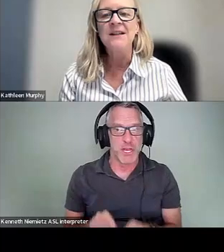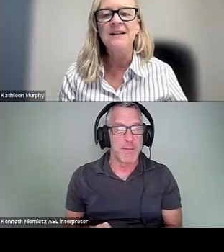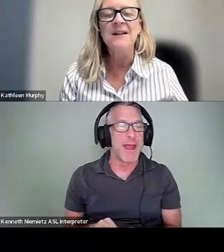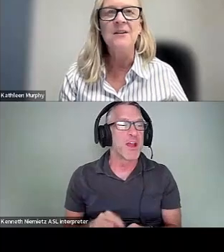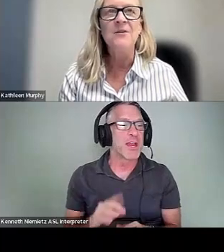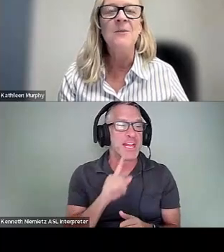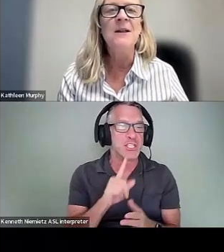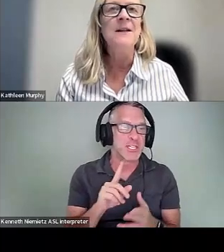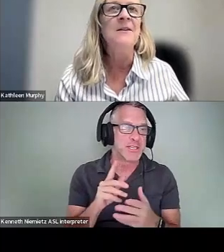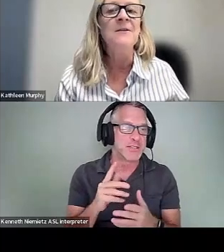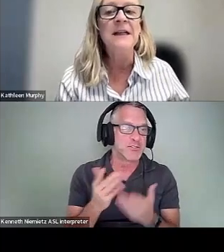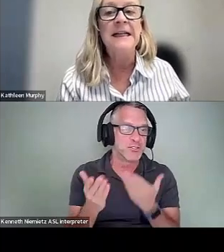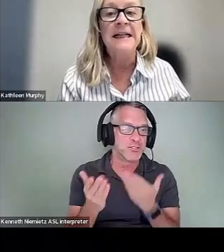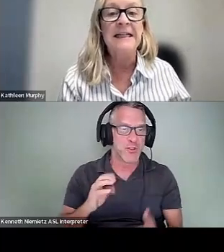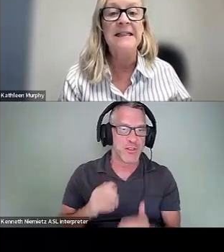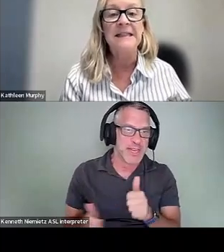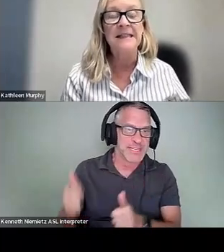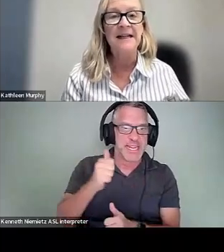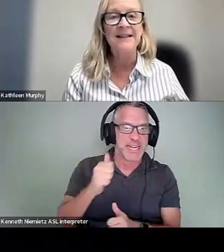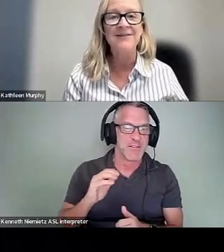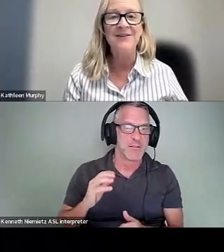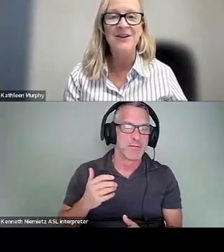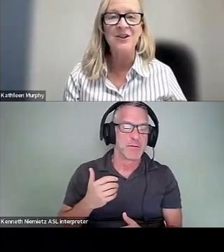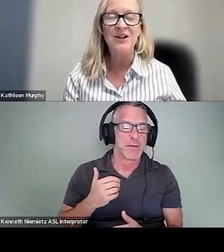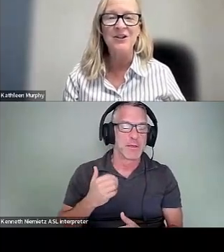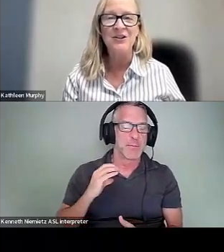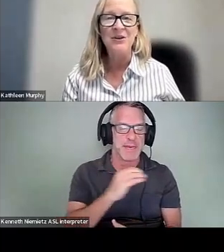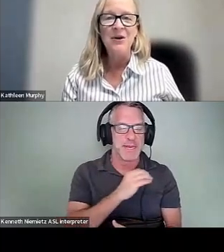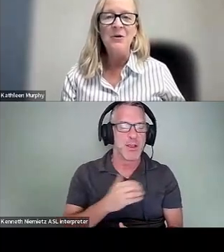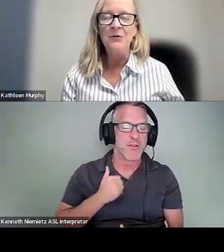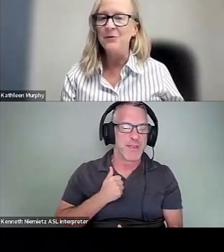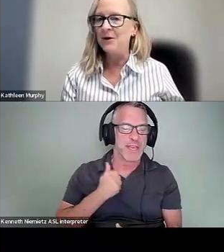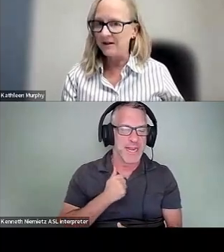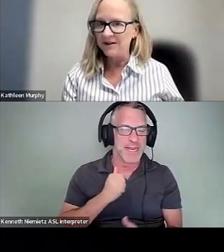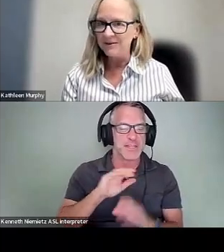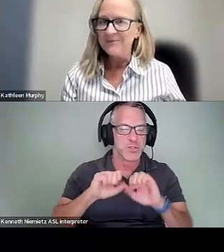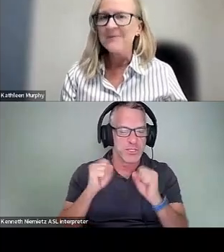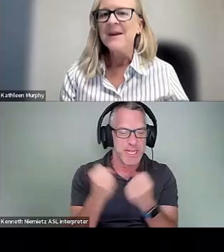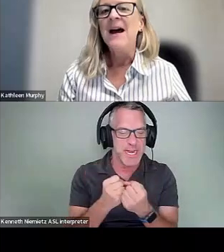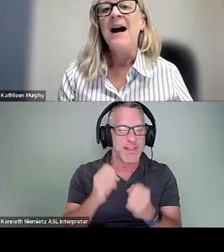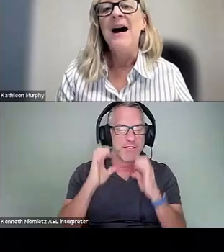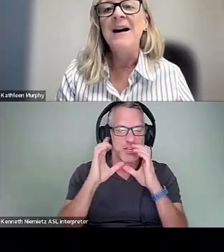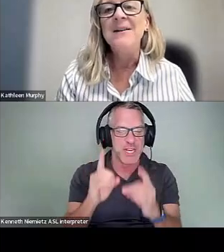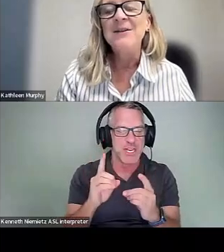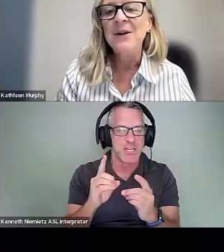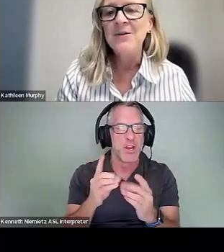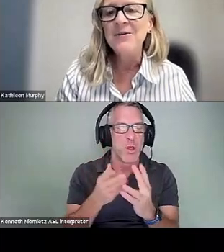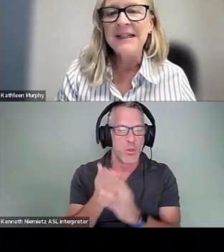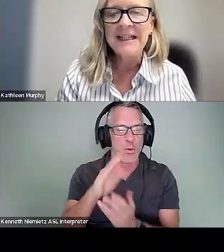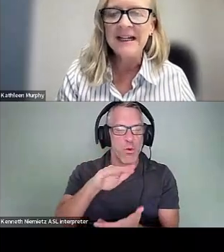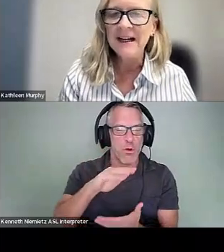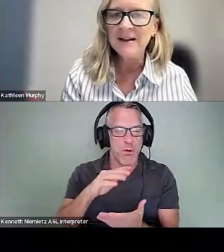in the executive committee of the Canadian Society for Education through Art. So Tiina,